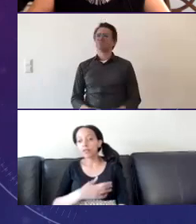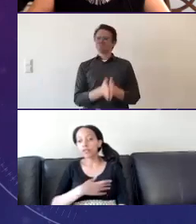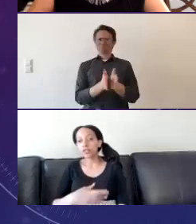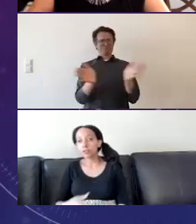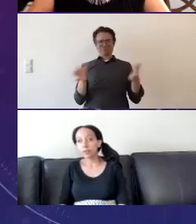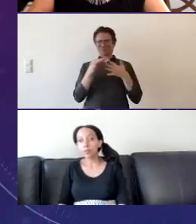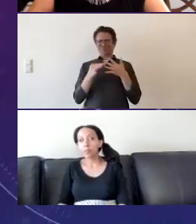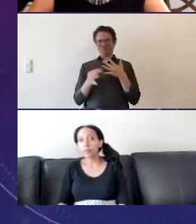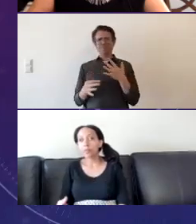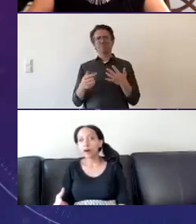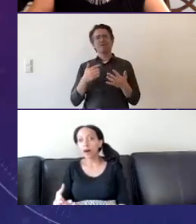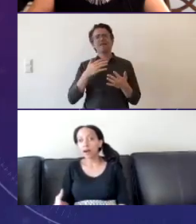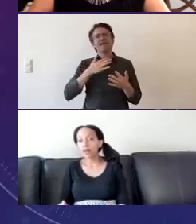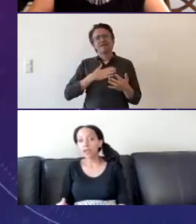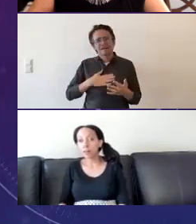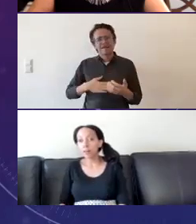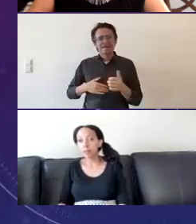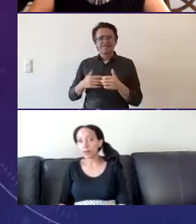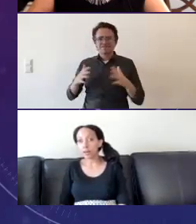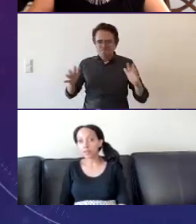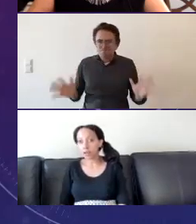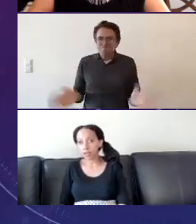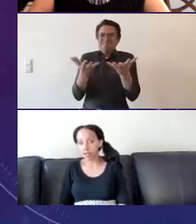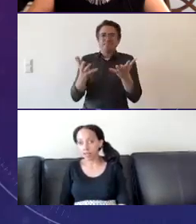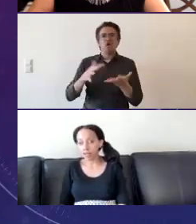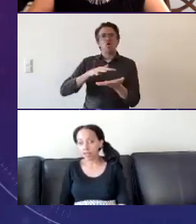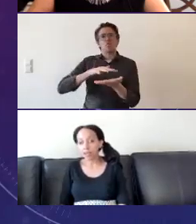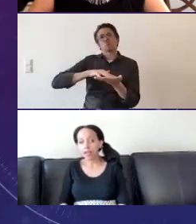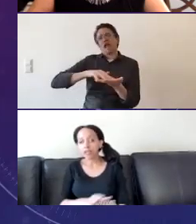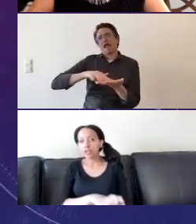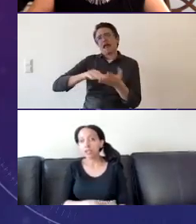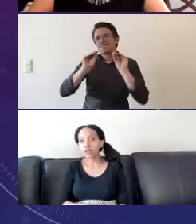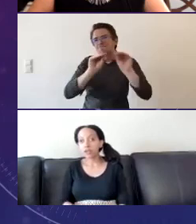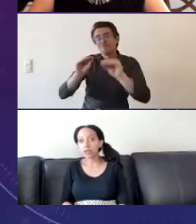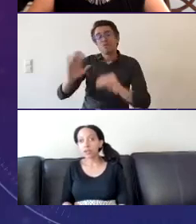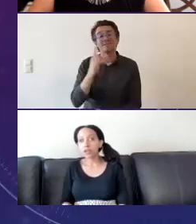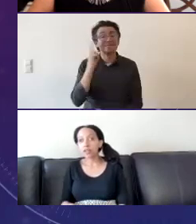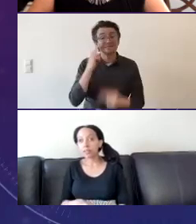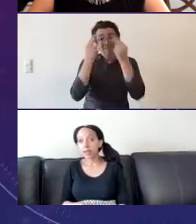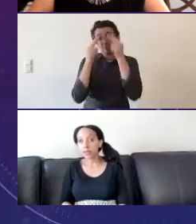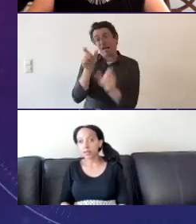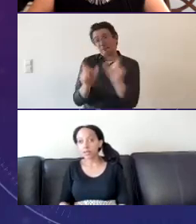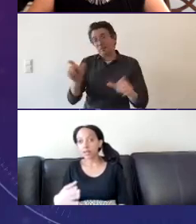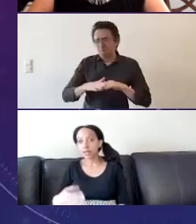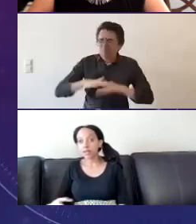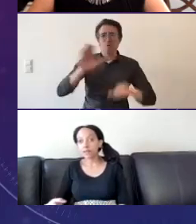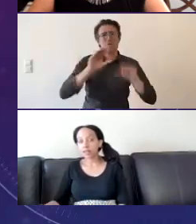ship a hardcopy Braille documents to learn the basics and then in advanced